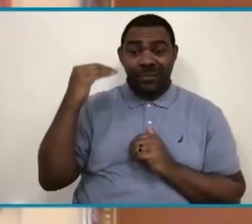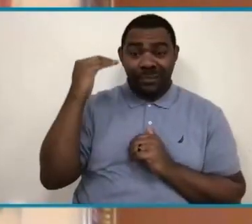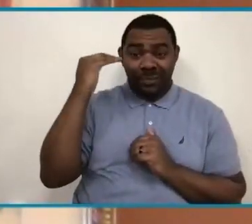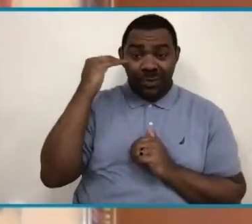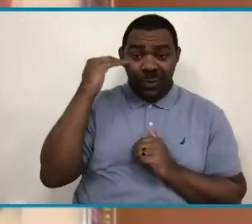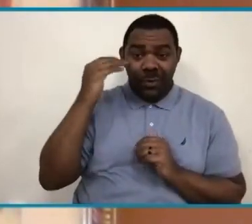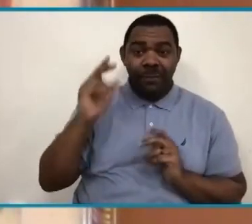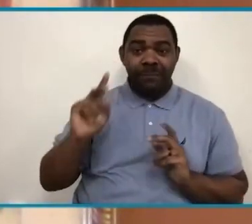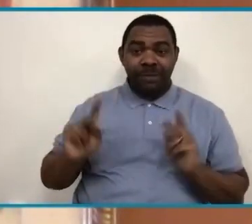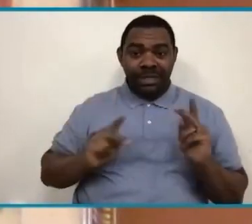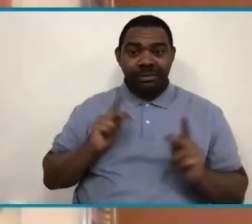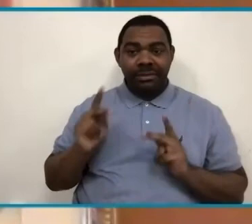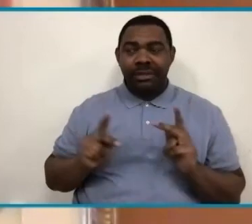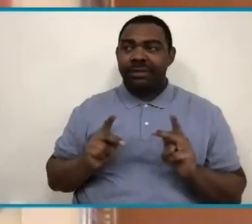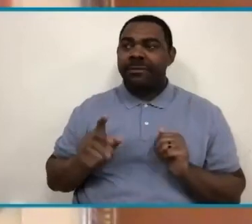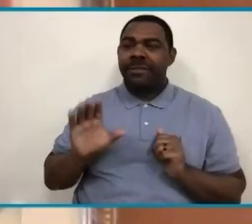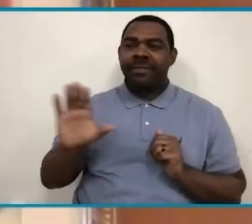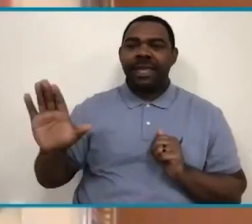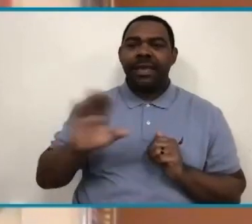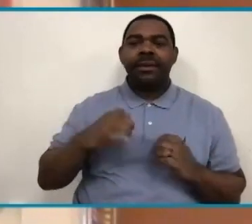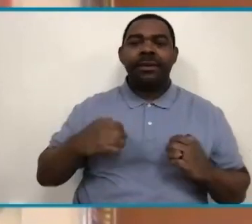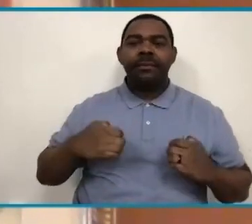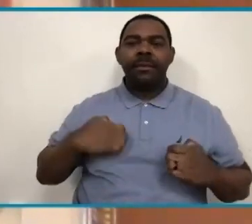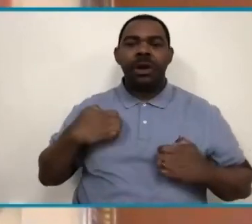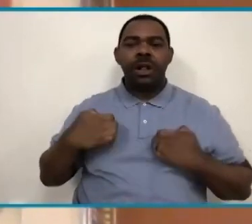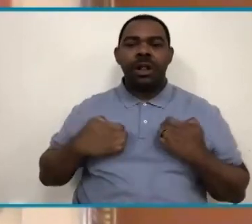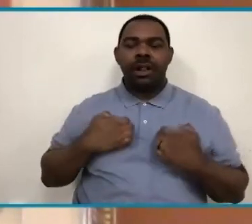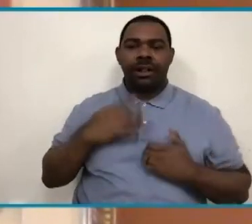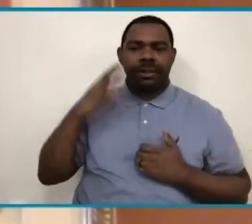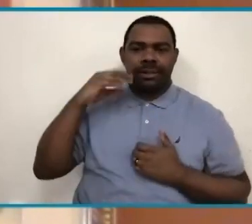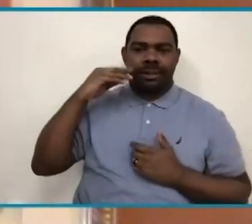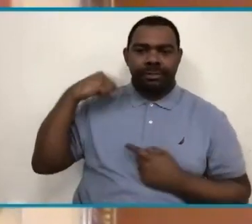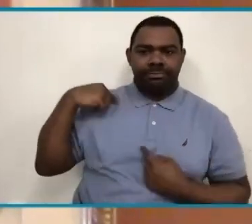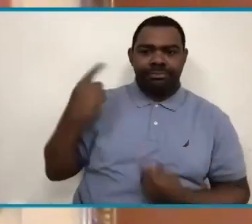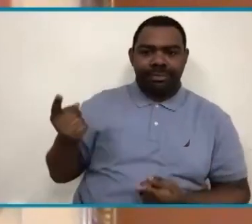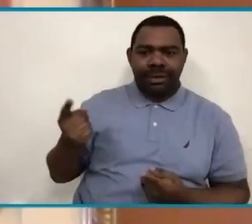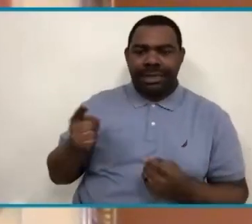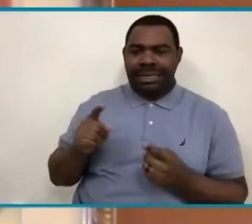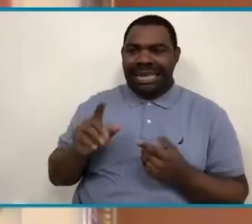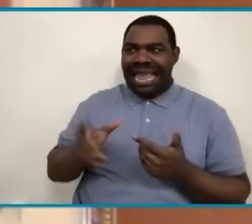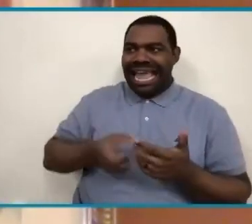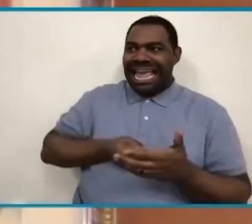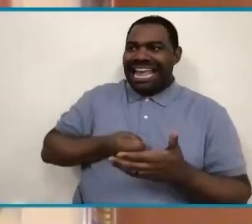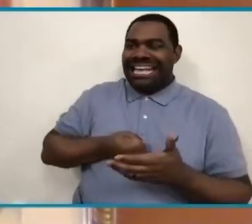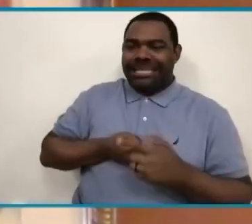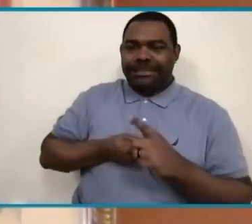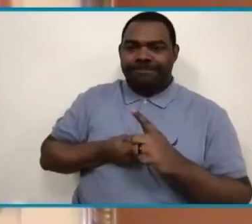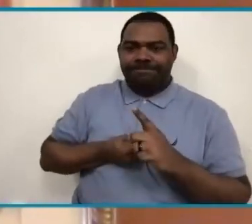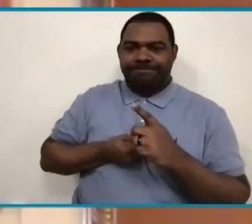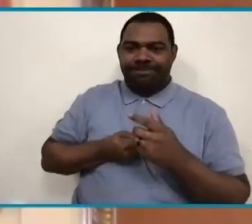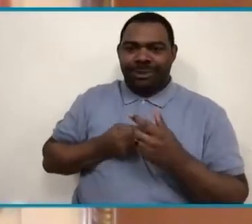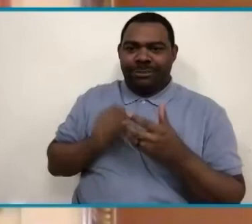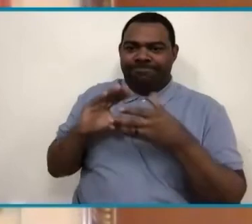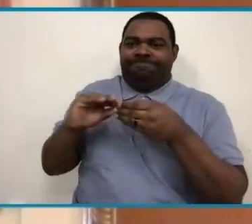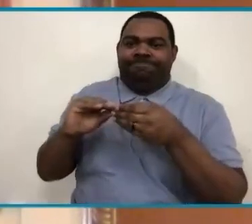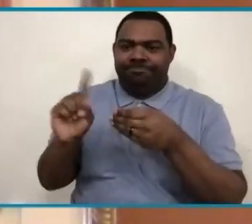their emotional experience without having to use words. But the question is: How successful are they in doing that?